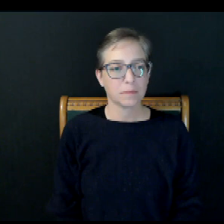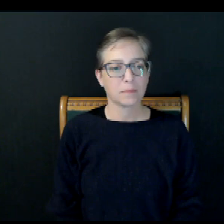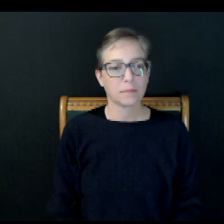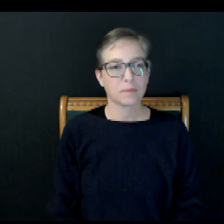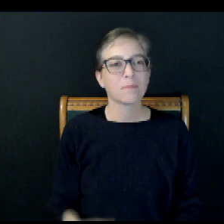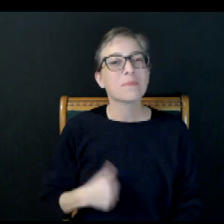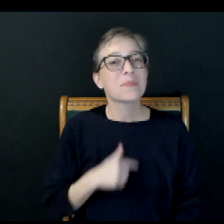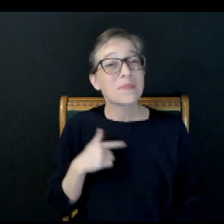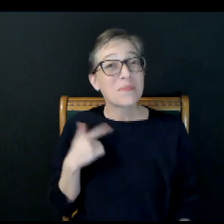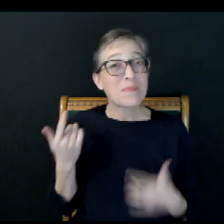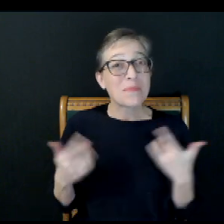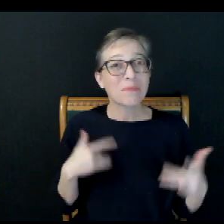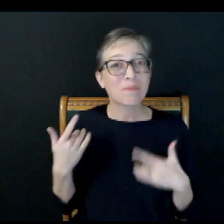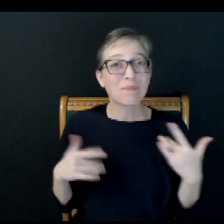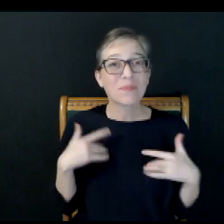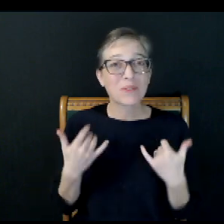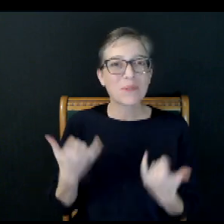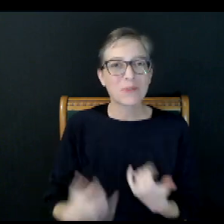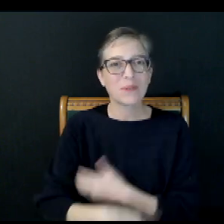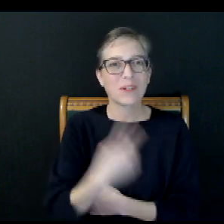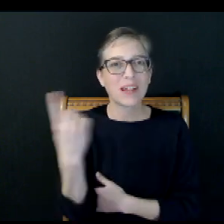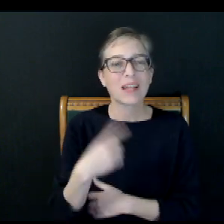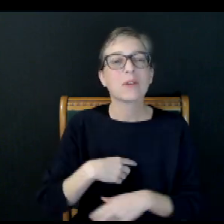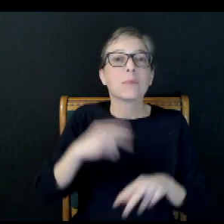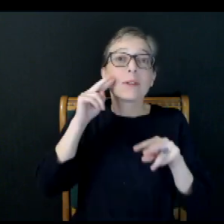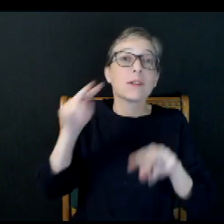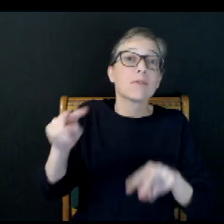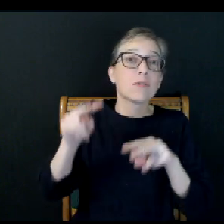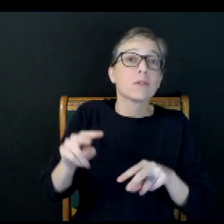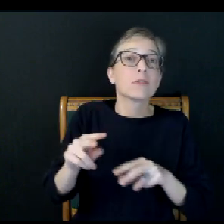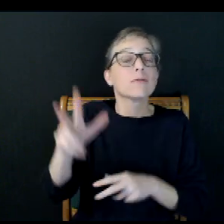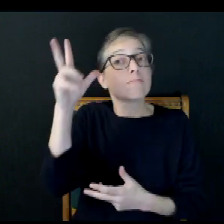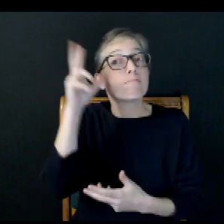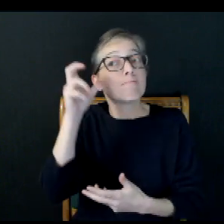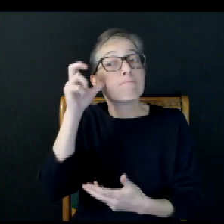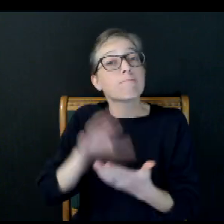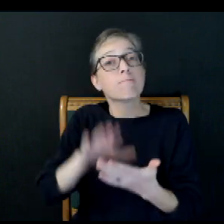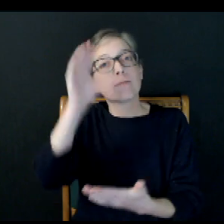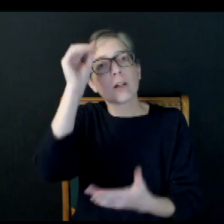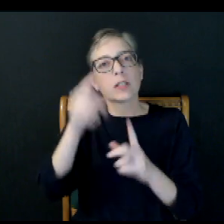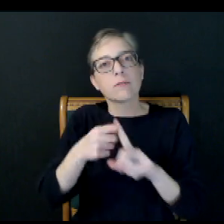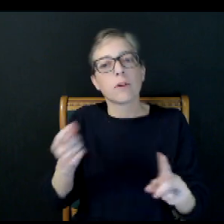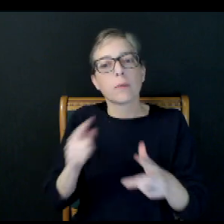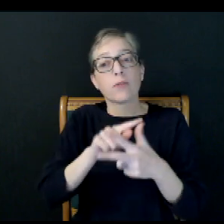Looking forward to hearing from three organizations from three different states about how